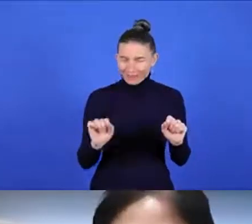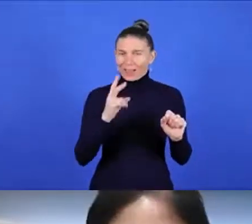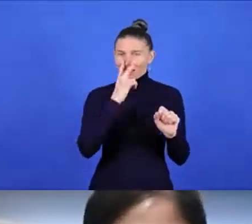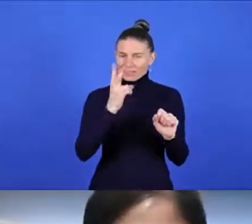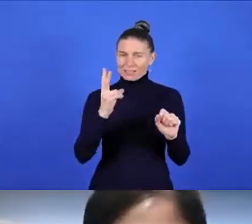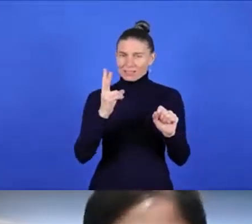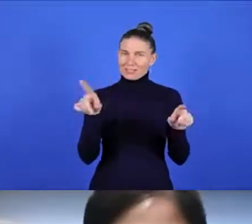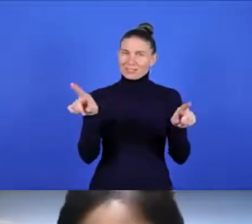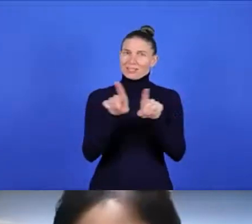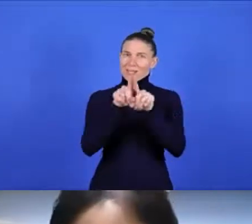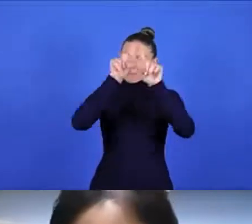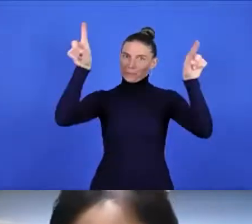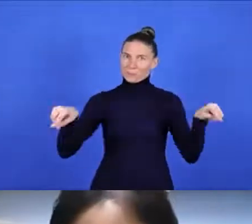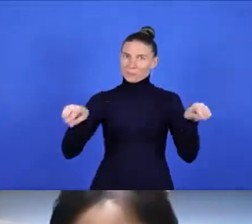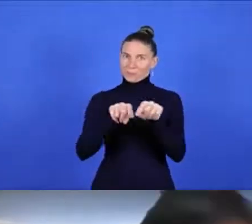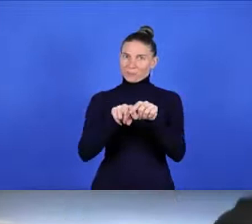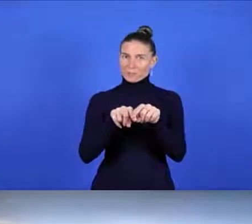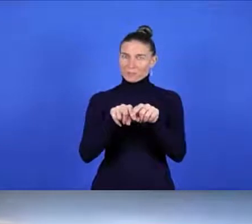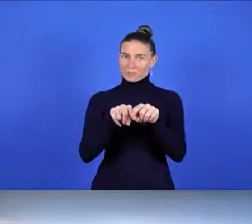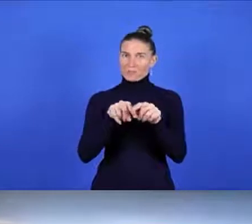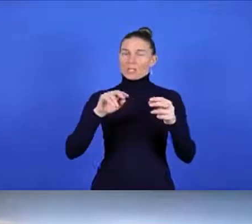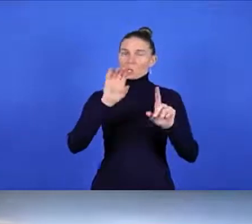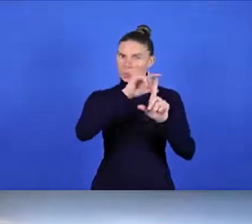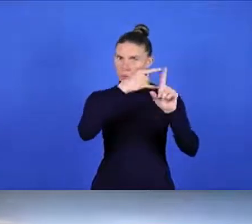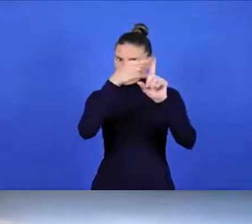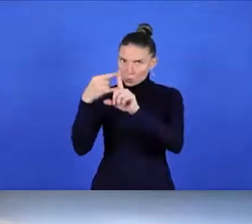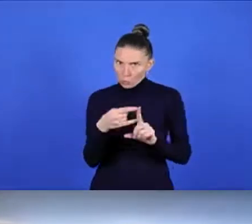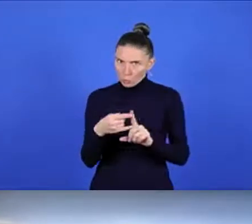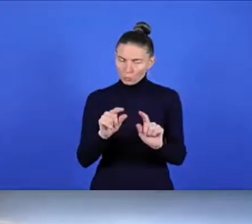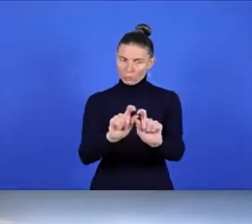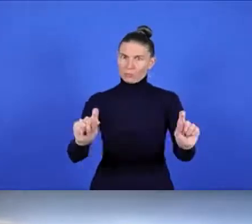. This is the one you have to choose, and then you can